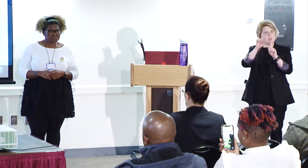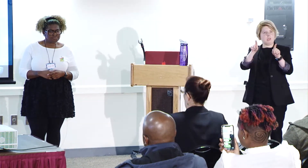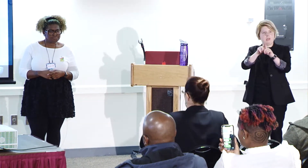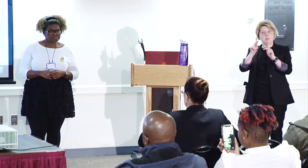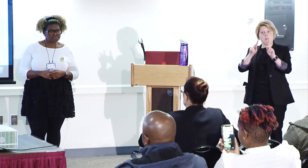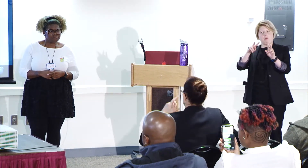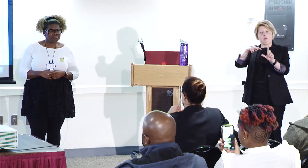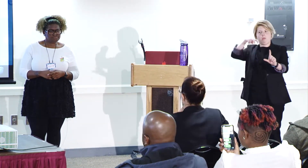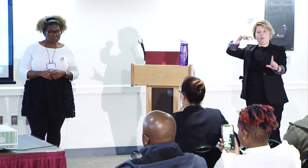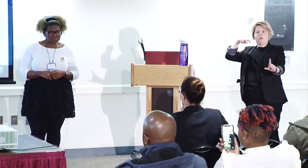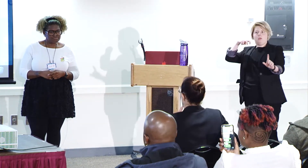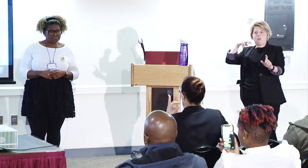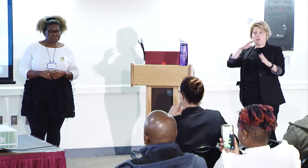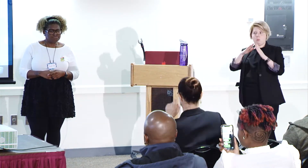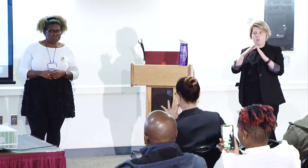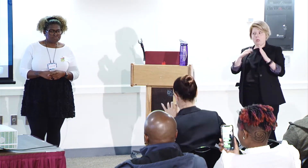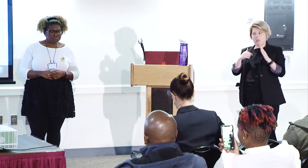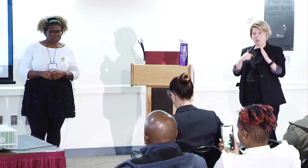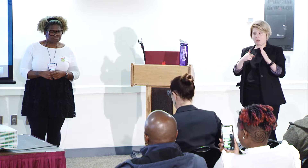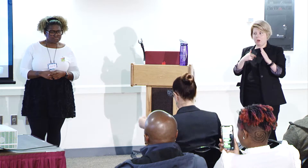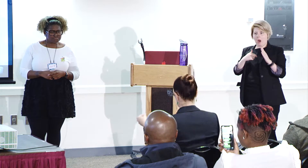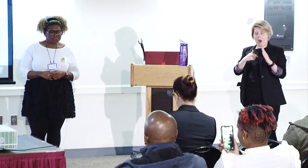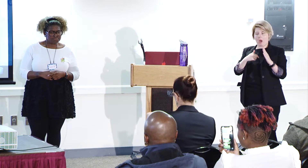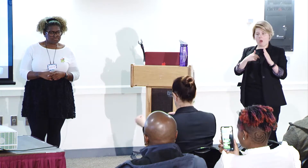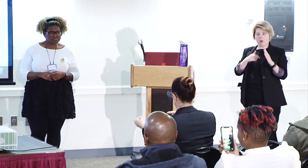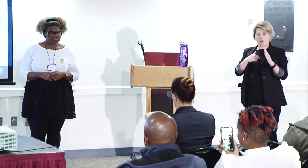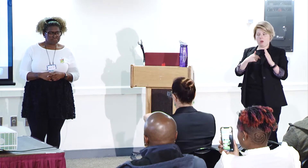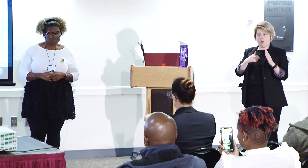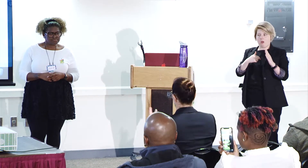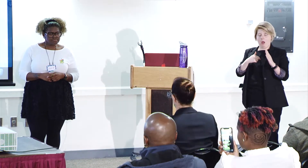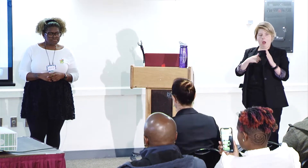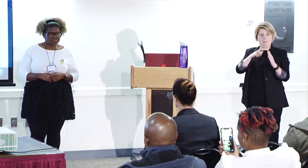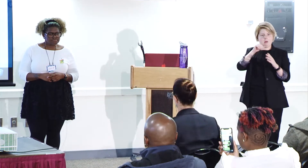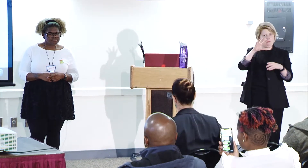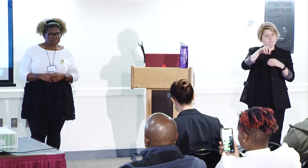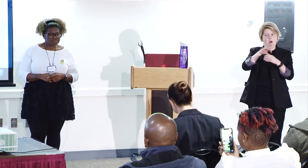Like, it's not something that I should have an opinion on, because I'm not from that community.